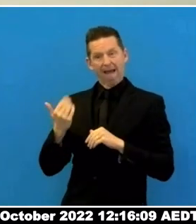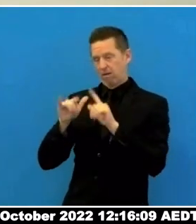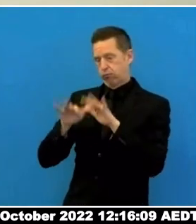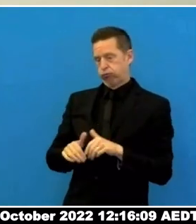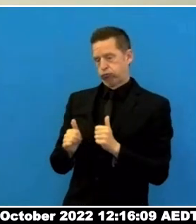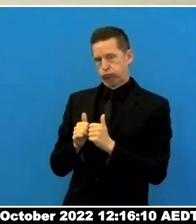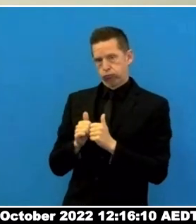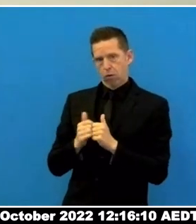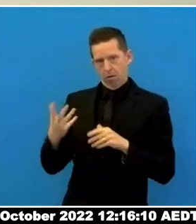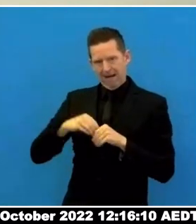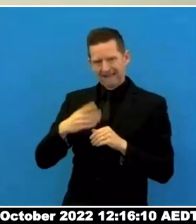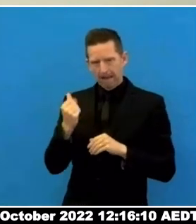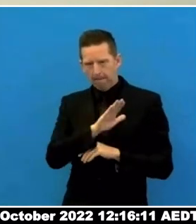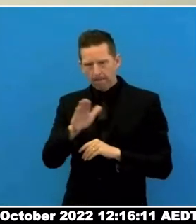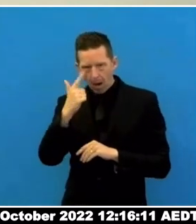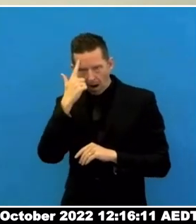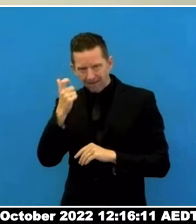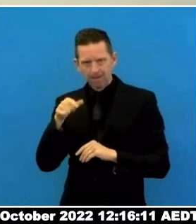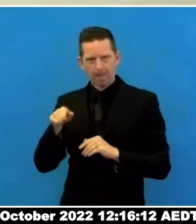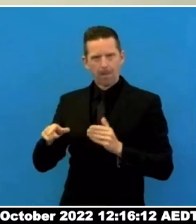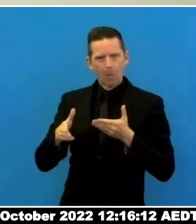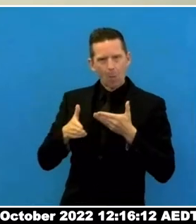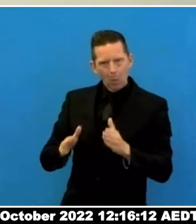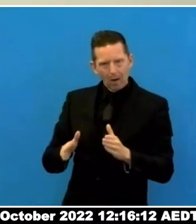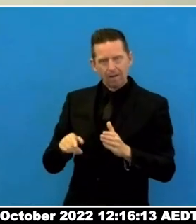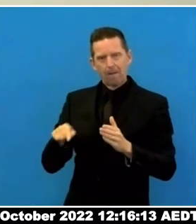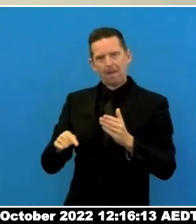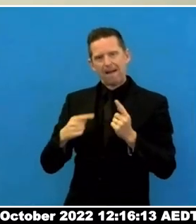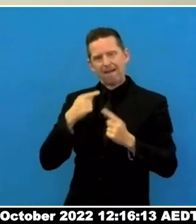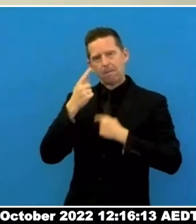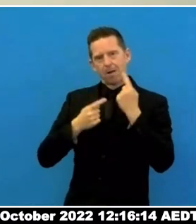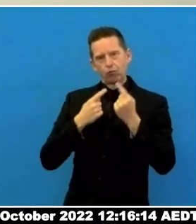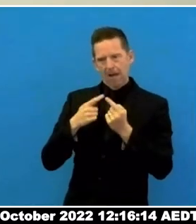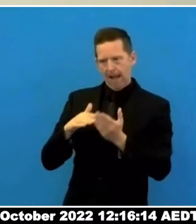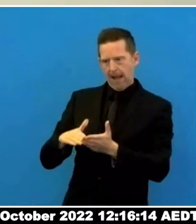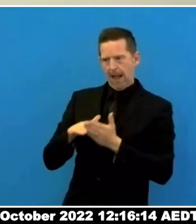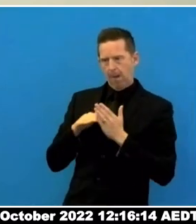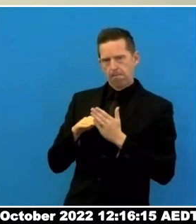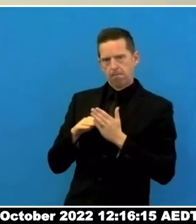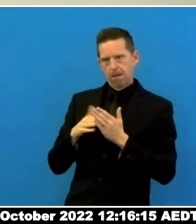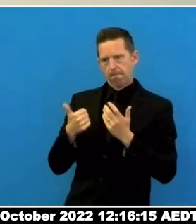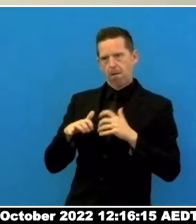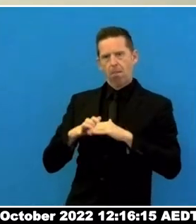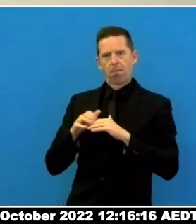that highlight some of that approach and some of the information that's able to be, you know, garnered through that approach.